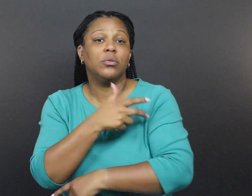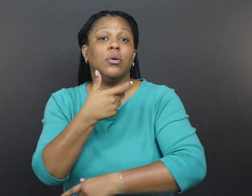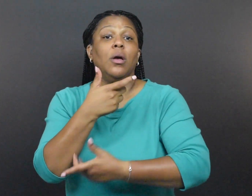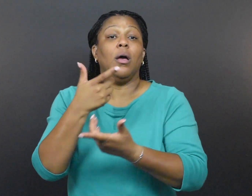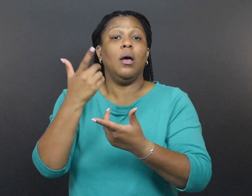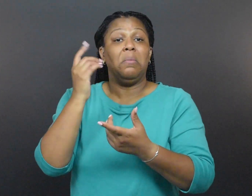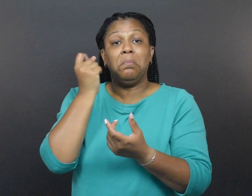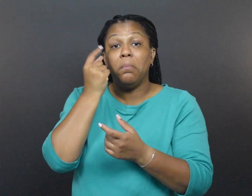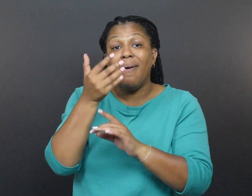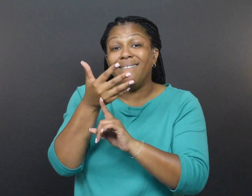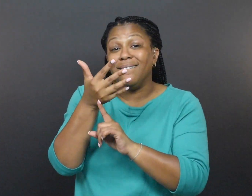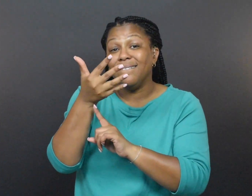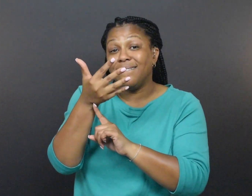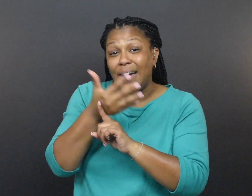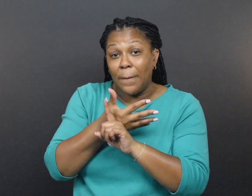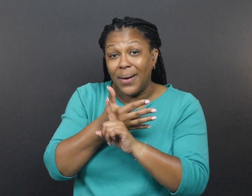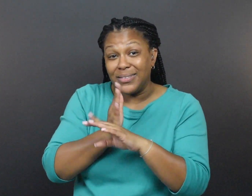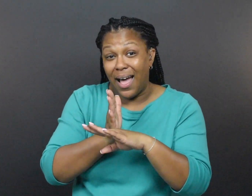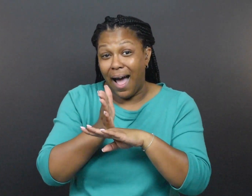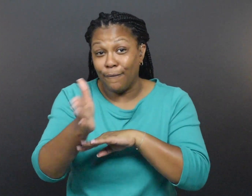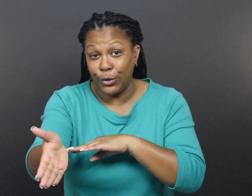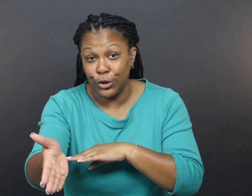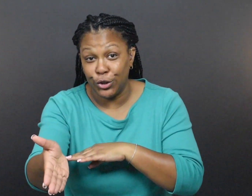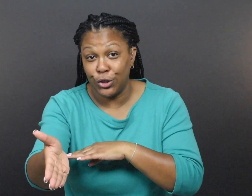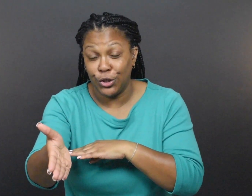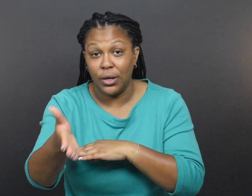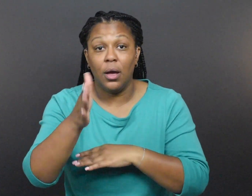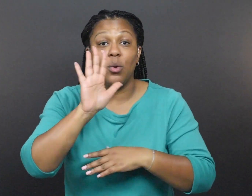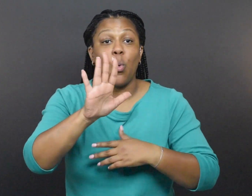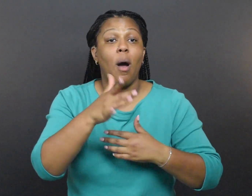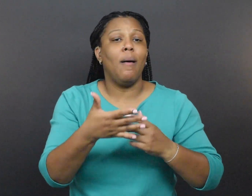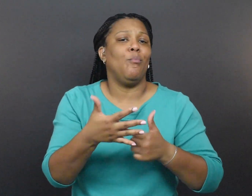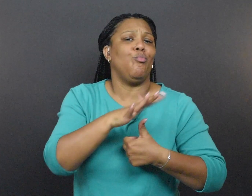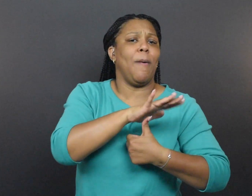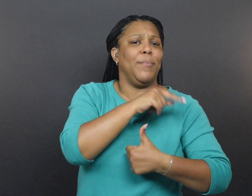months after their primary series of vaccine. o